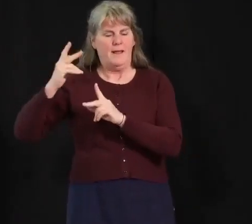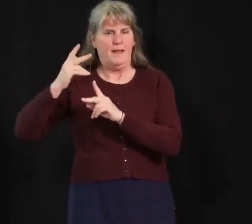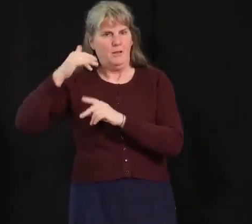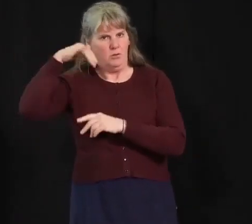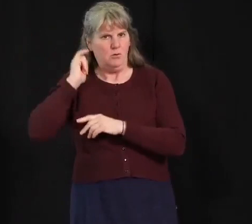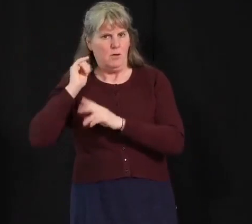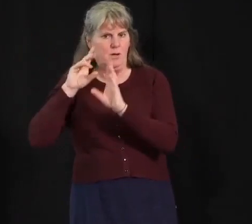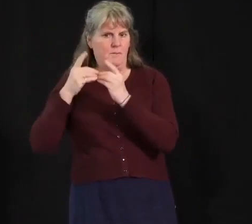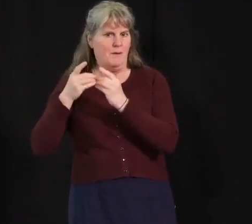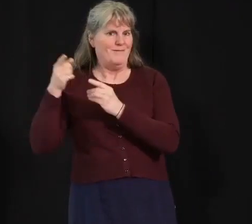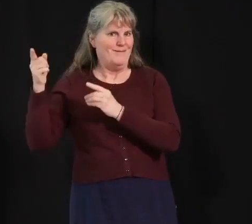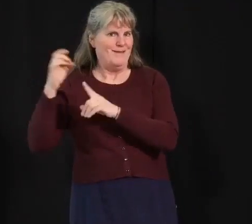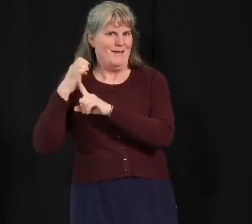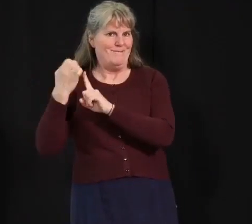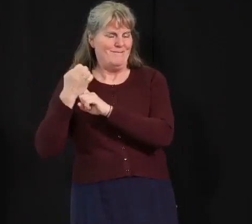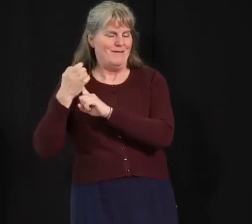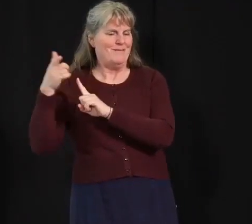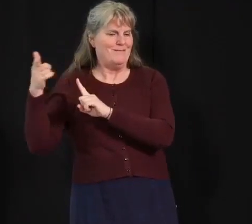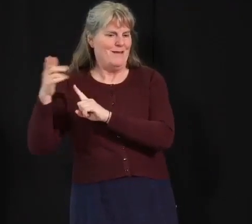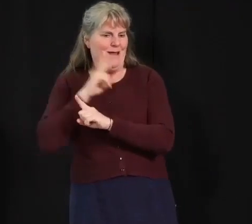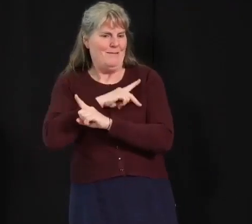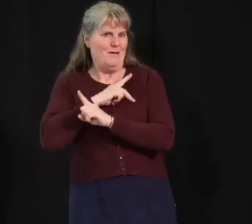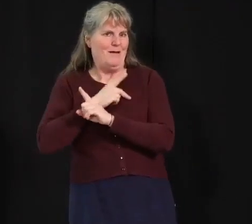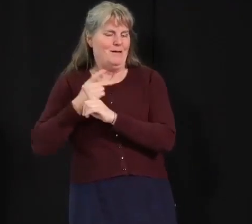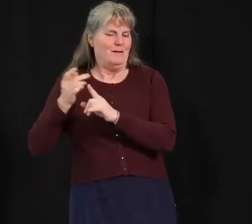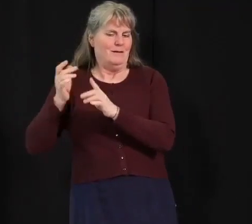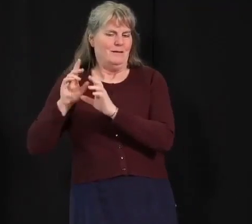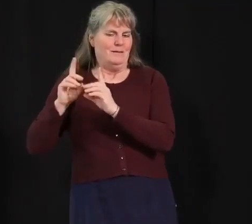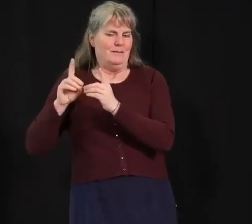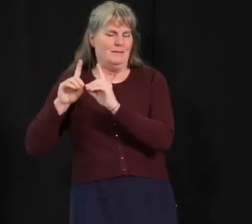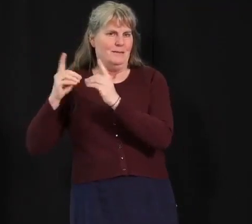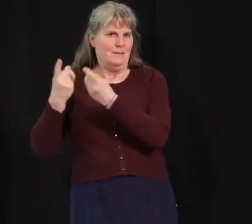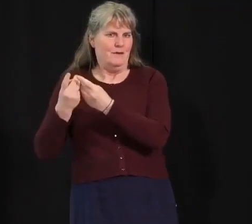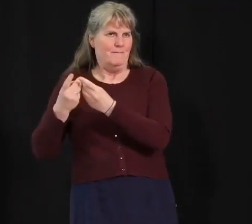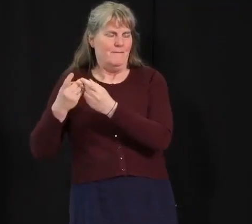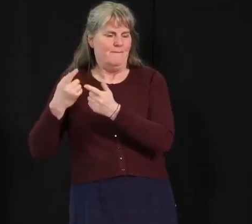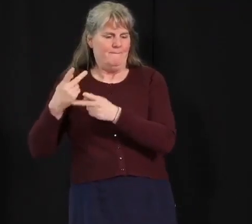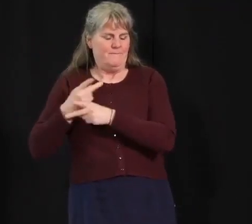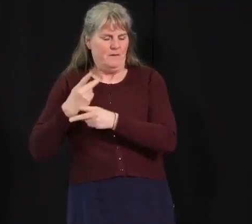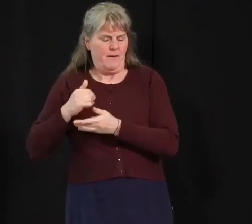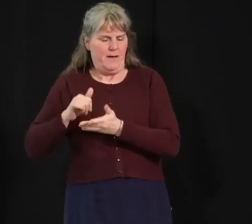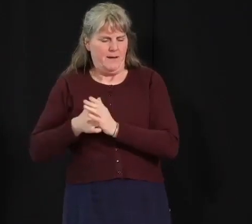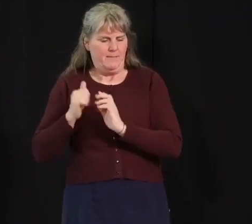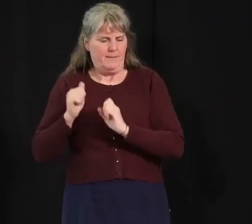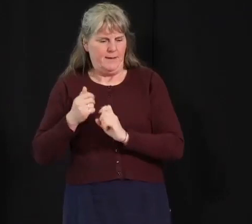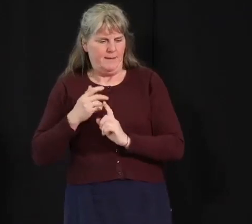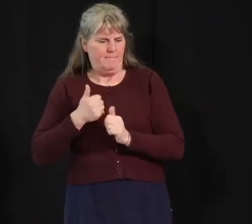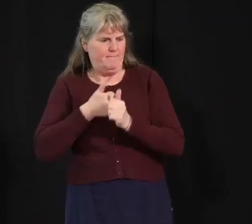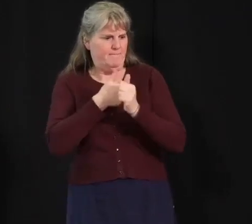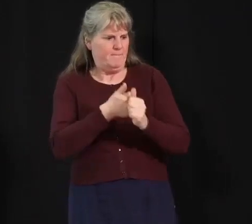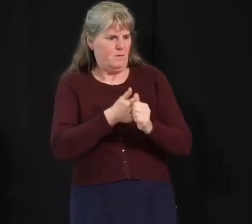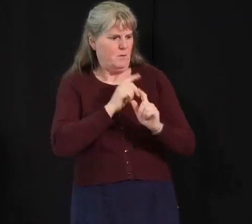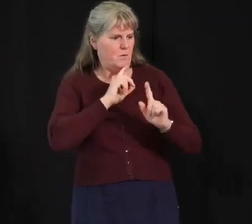recommendation that came from my office. But it was a decision by the